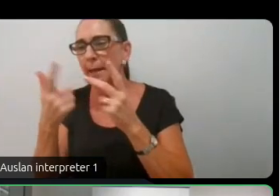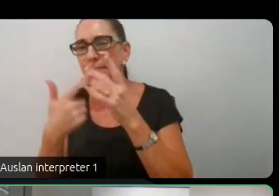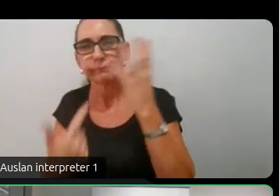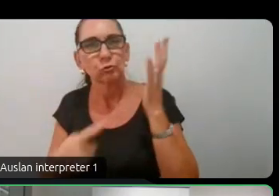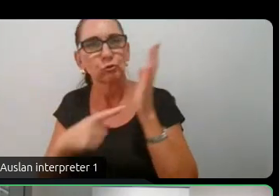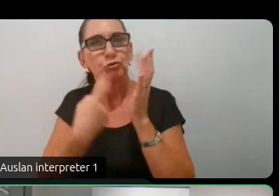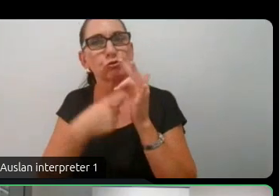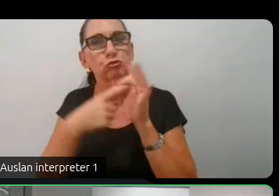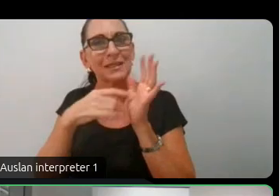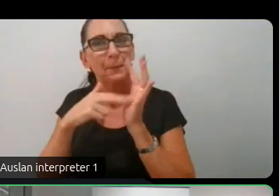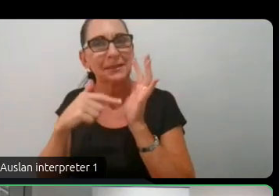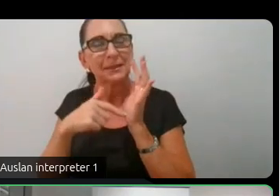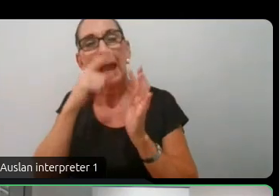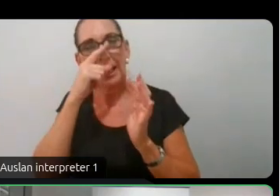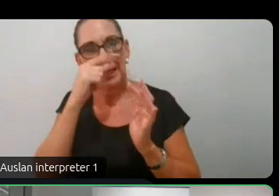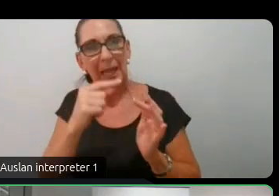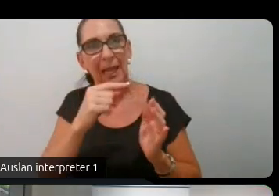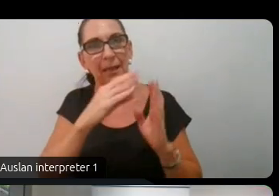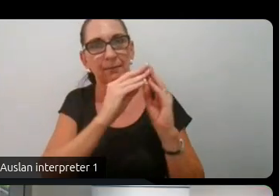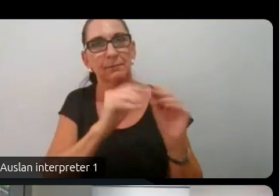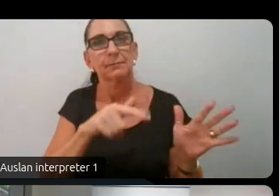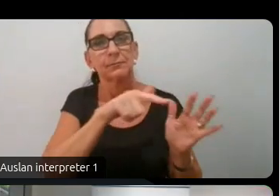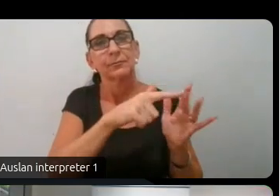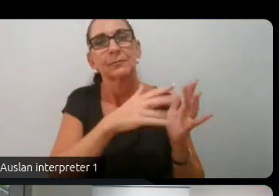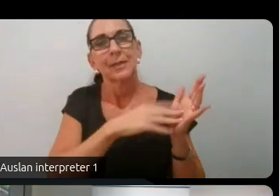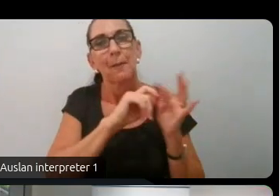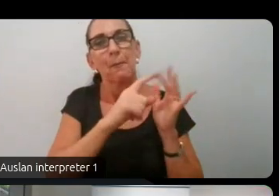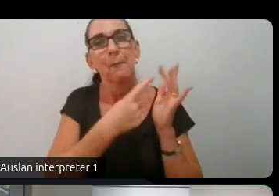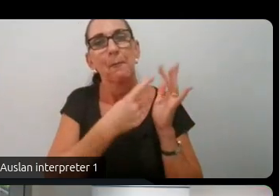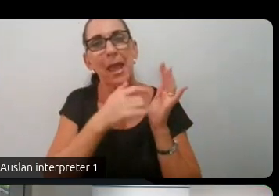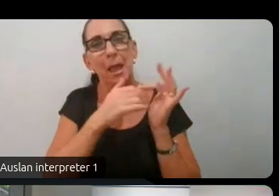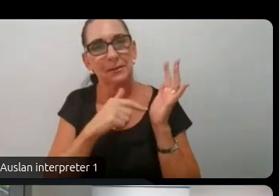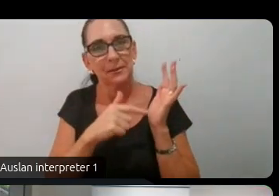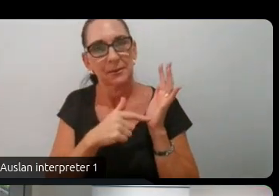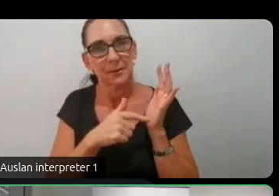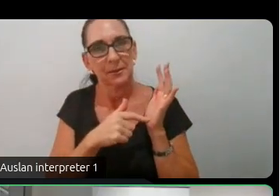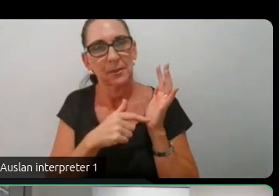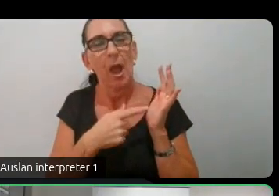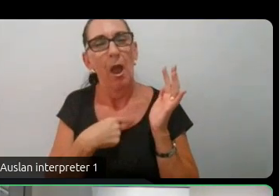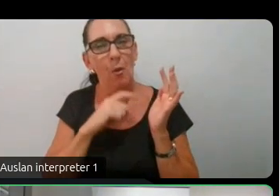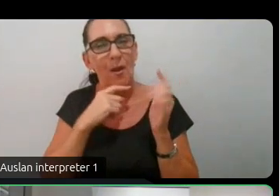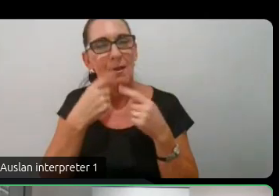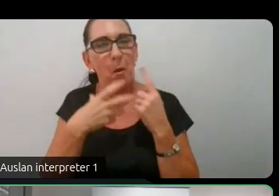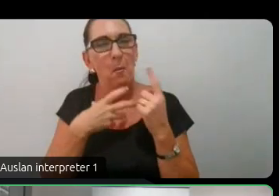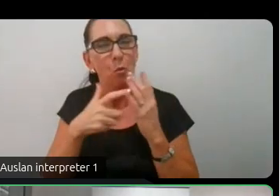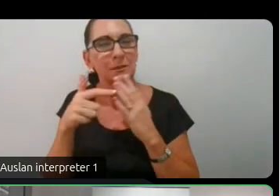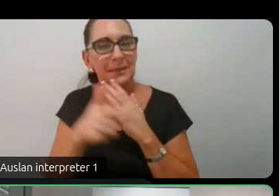be likely to remedy the impairment. So, I'm going to get into a bit more detail now. So,